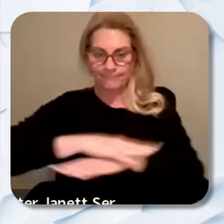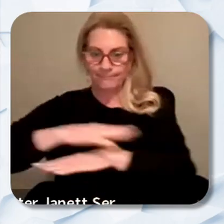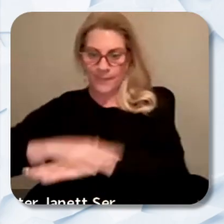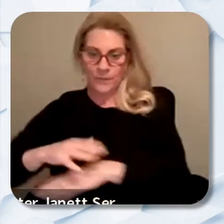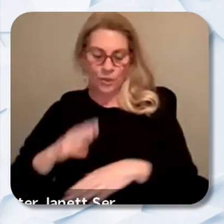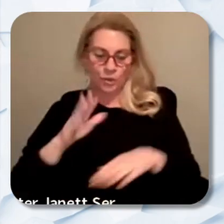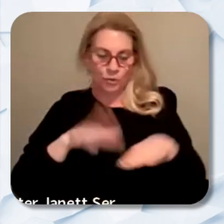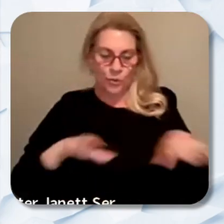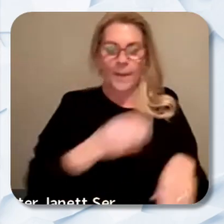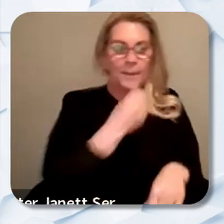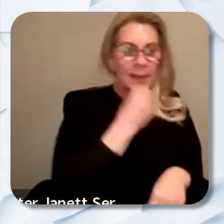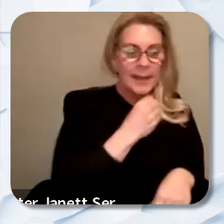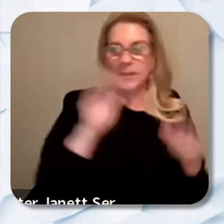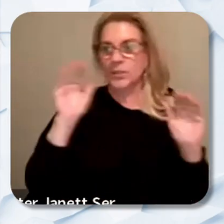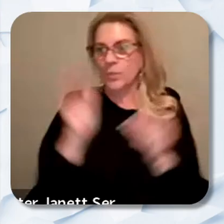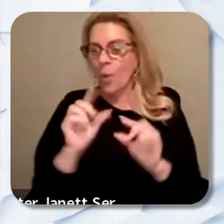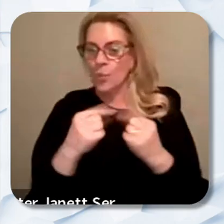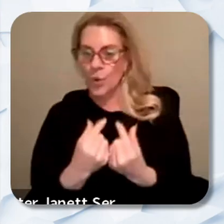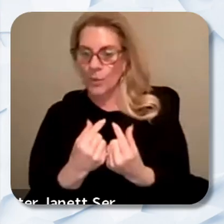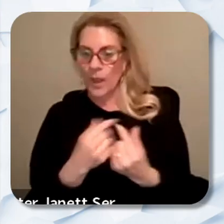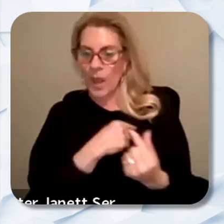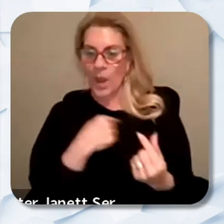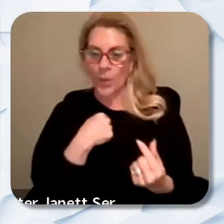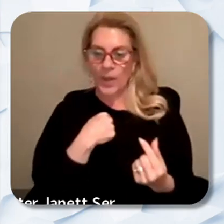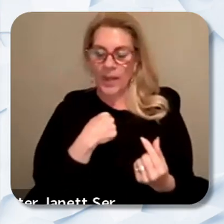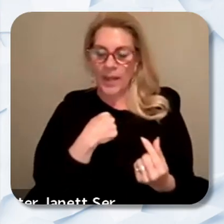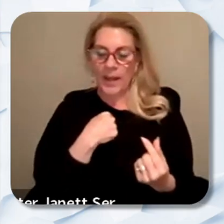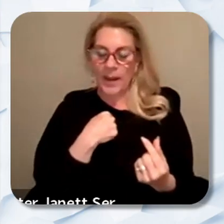mealtime and small group and that and we put like lam laminated pictures like right now we